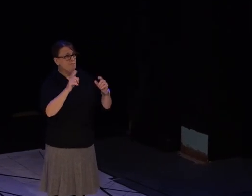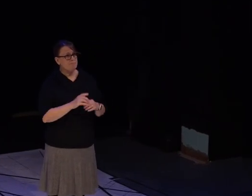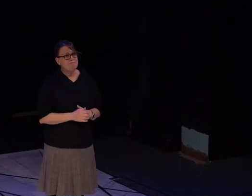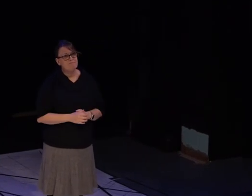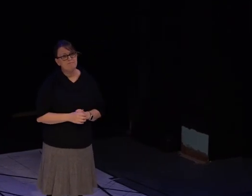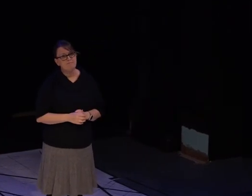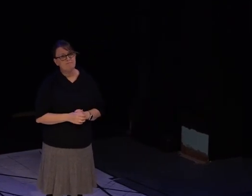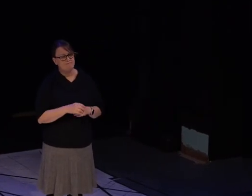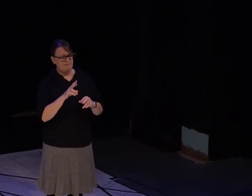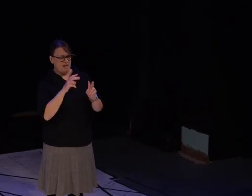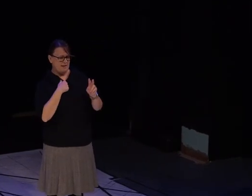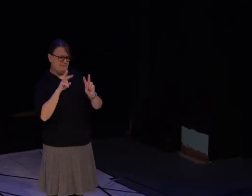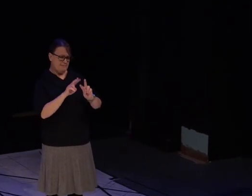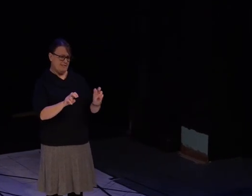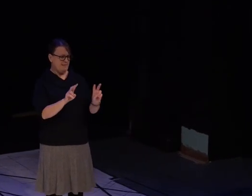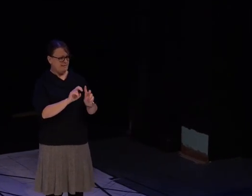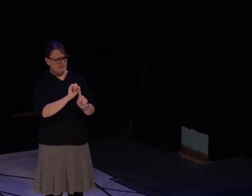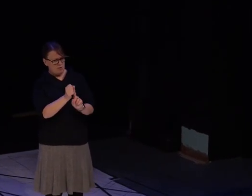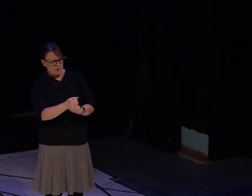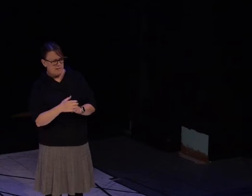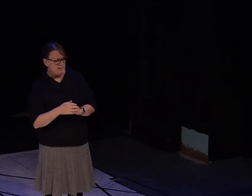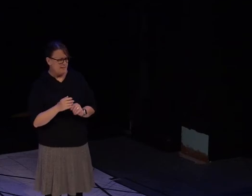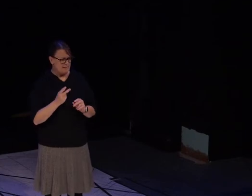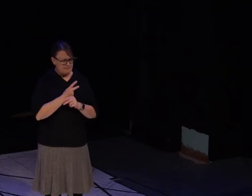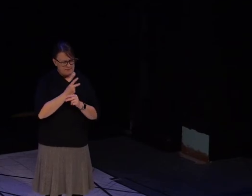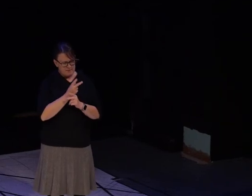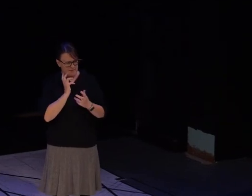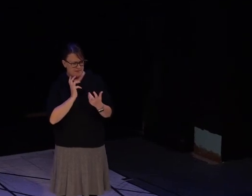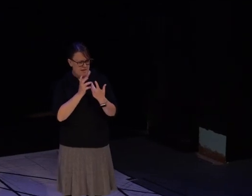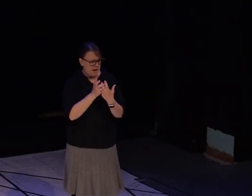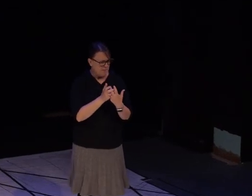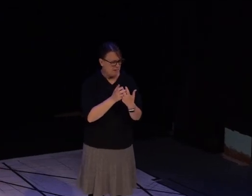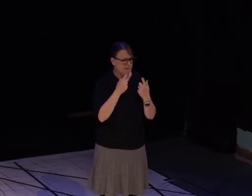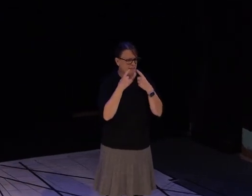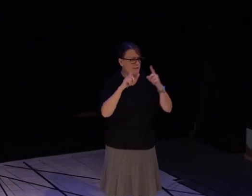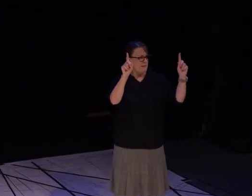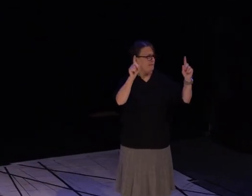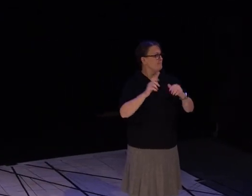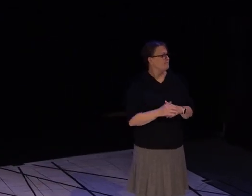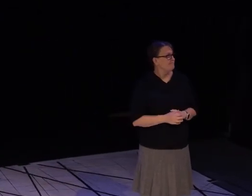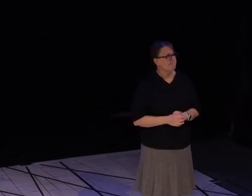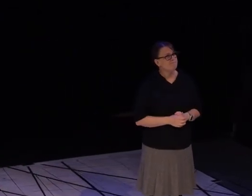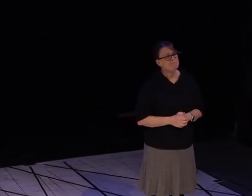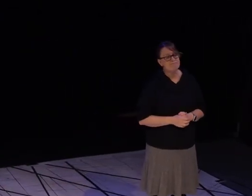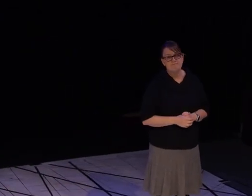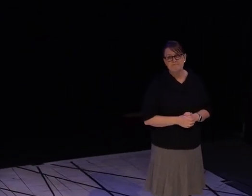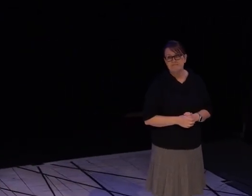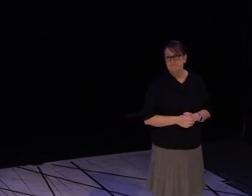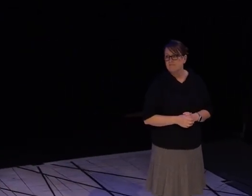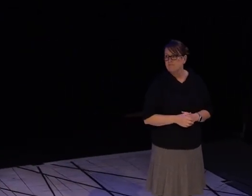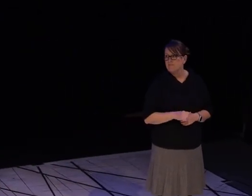Access the situation, adapt, and achieve. Now if you don't hear anything else